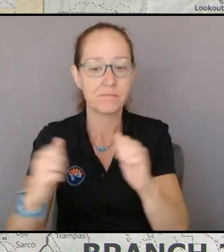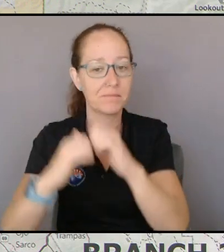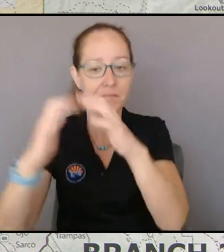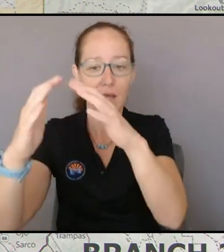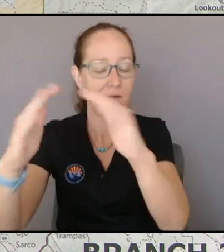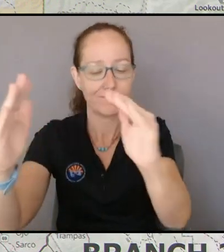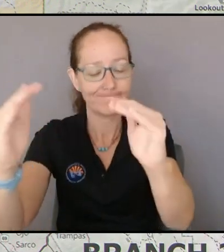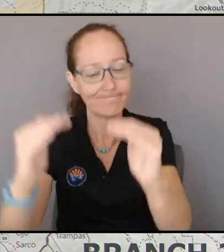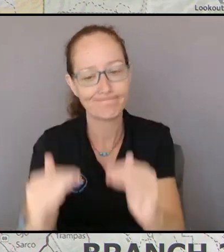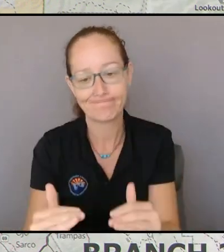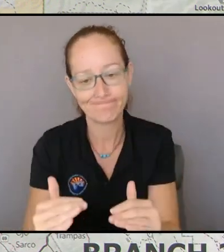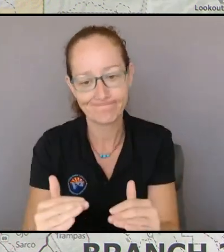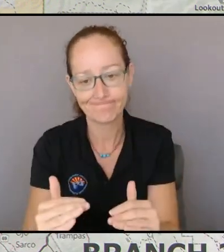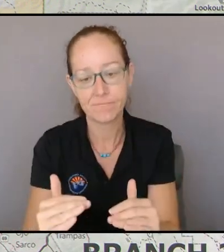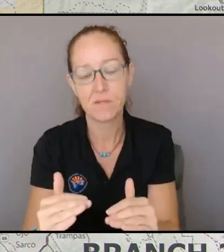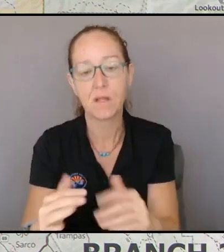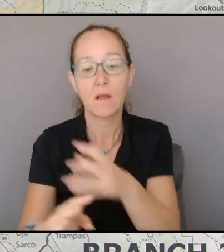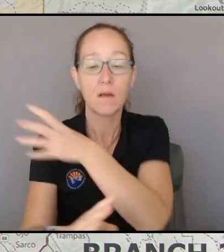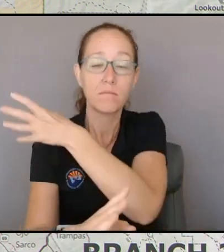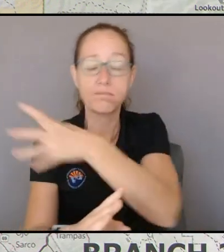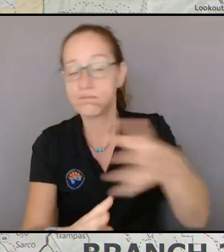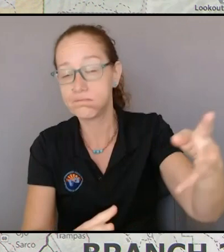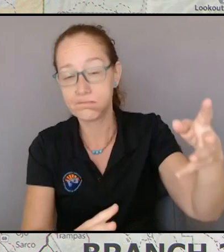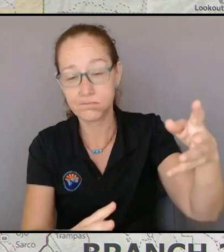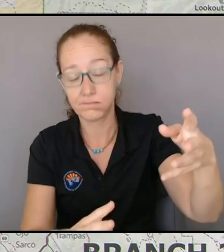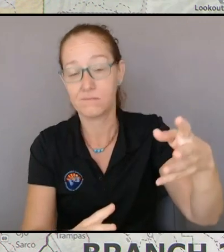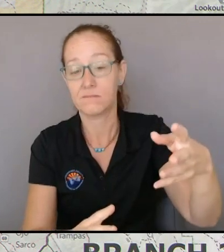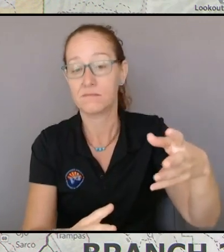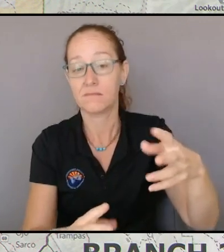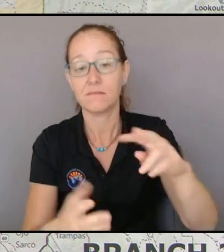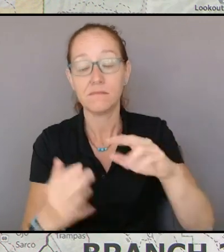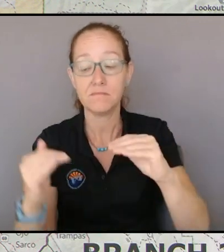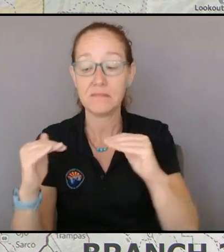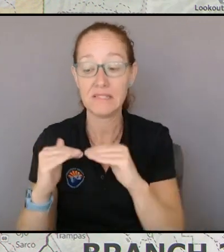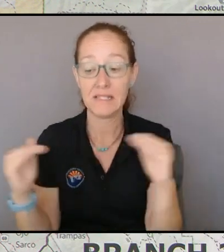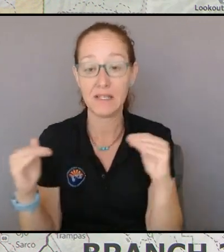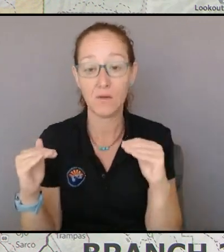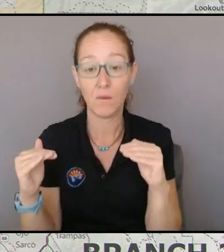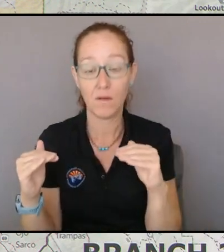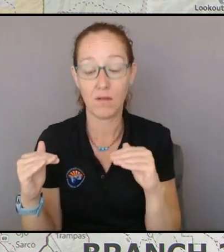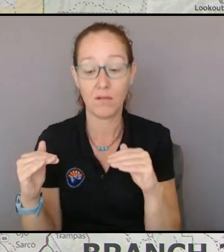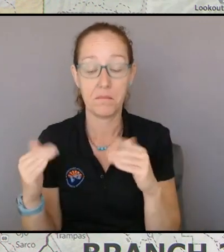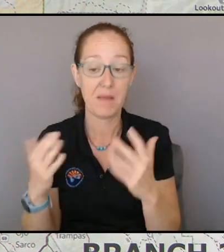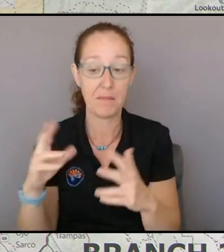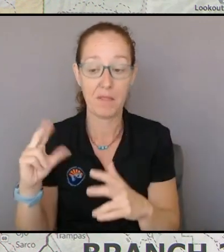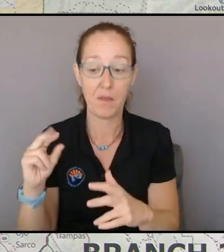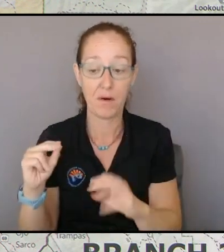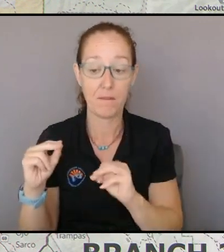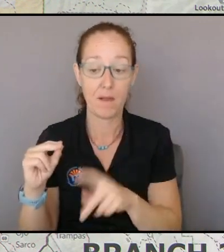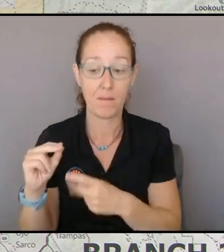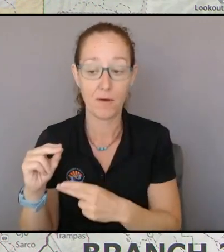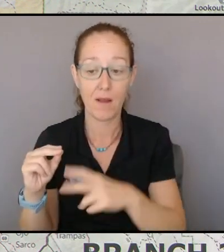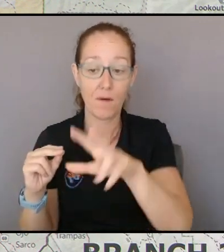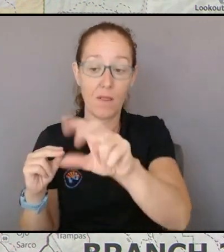higher up winds. This wind that's reported at 30 miles an hour may really be 40 miles an hour and this wind that's